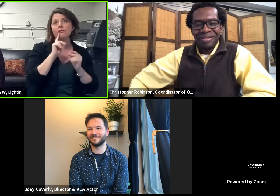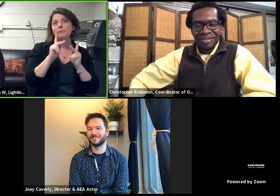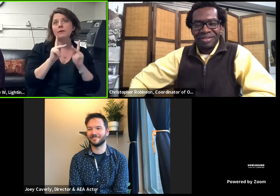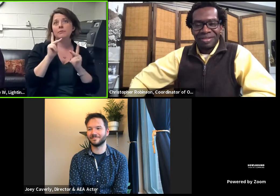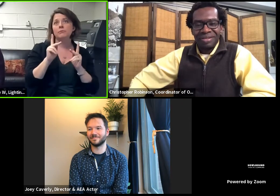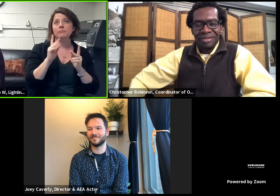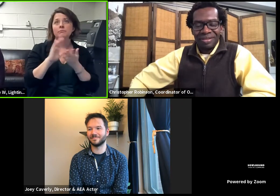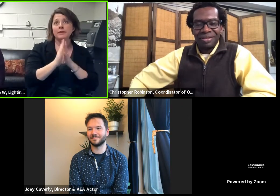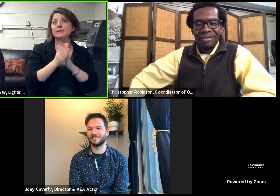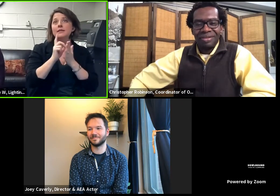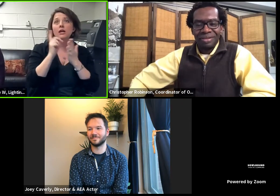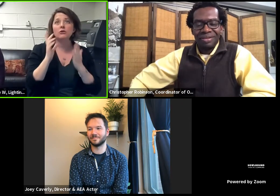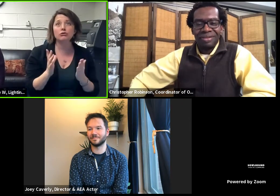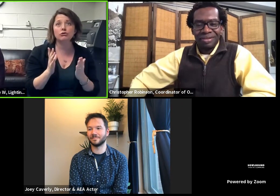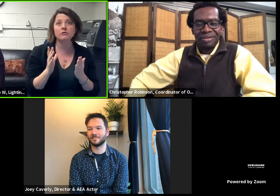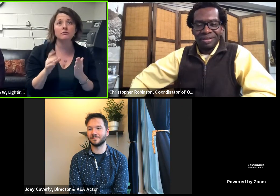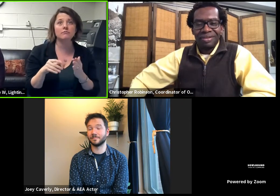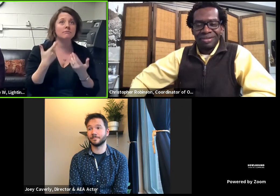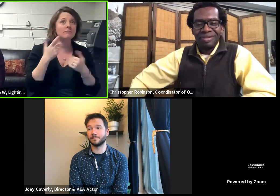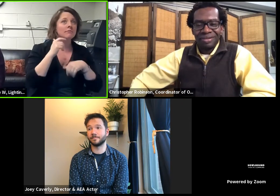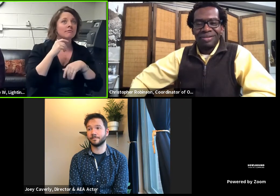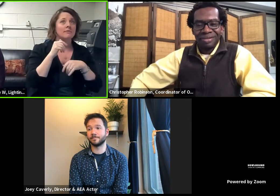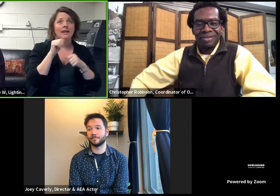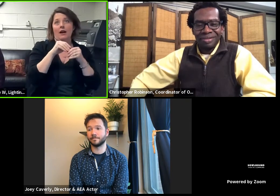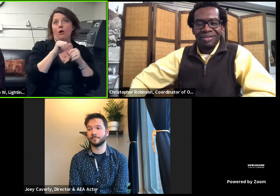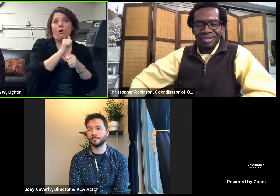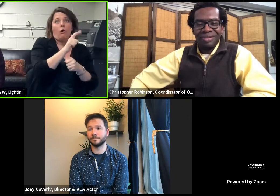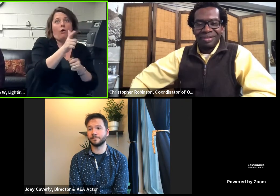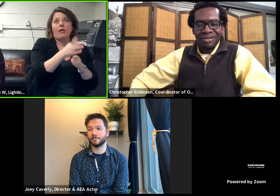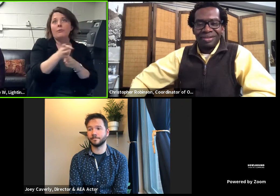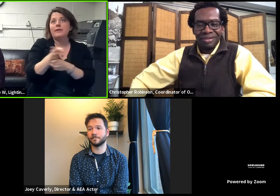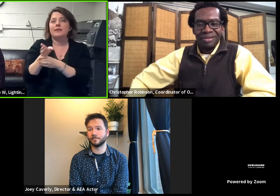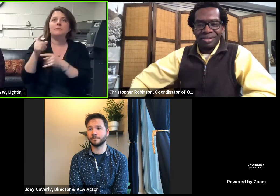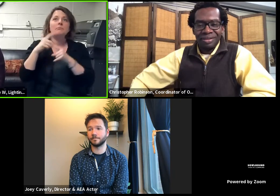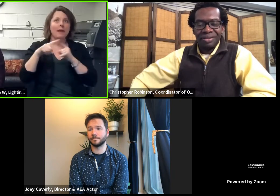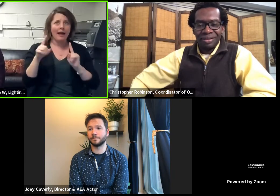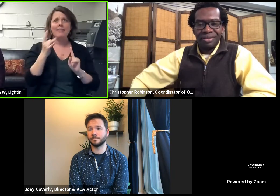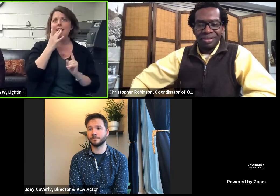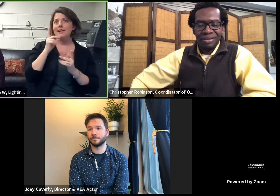but, really, the more deaf people become designers, the more deaf people are involved in this field,